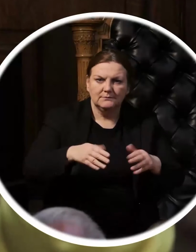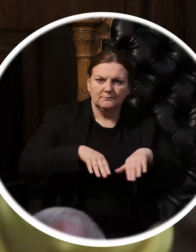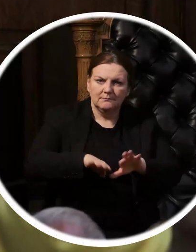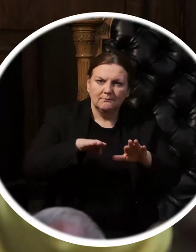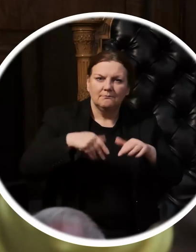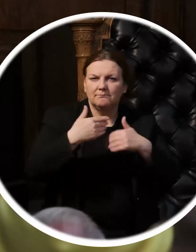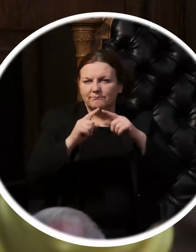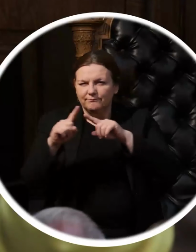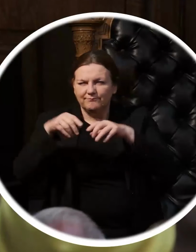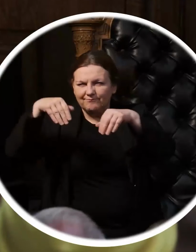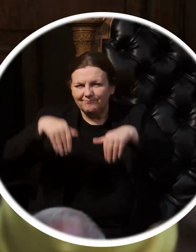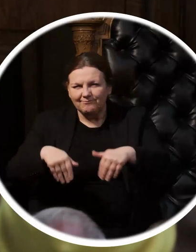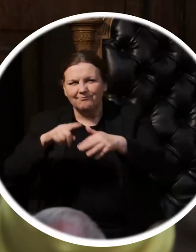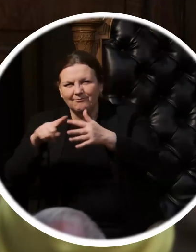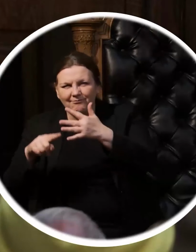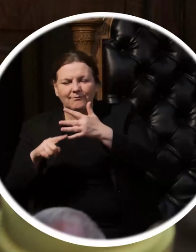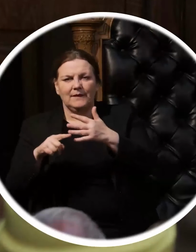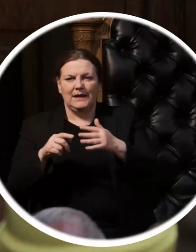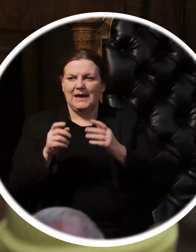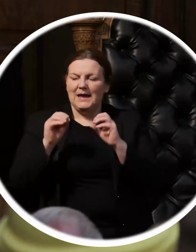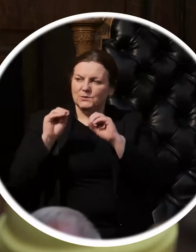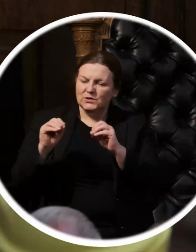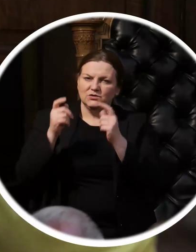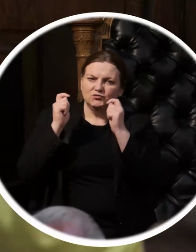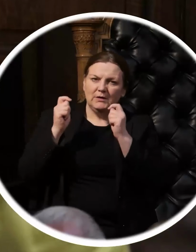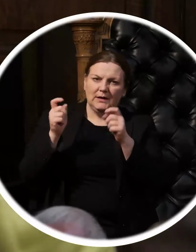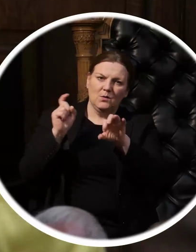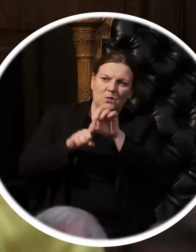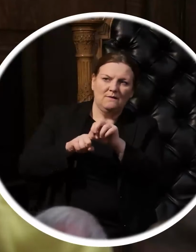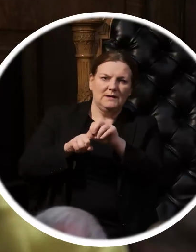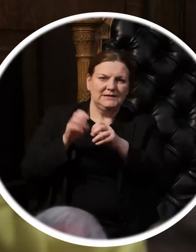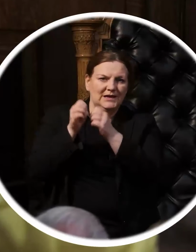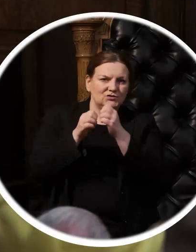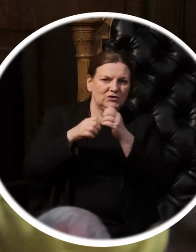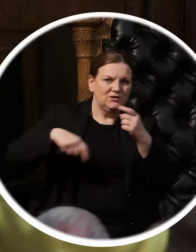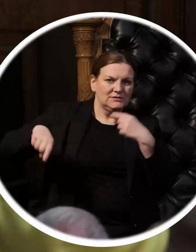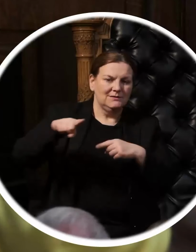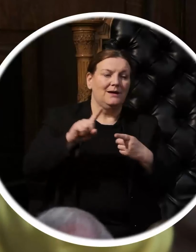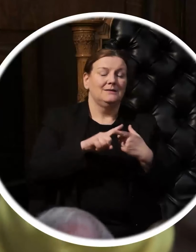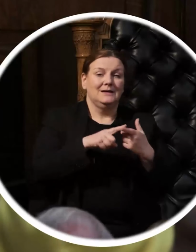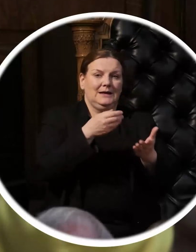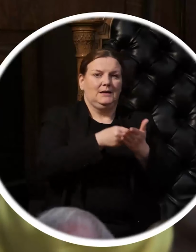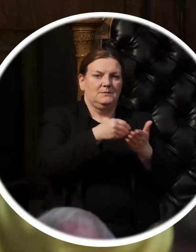the education and training of engineers and the economics around the efficiencies